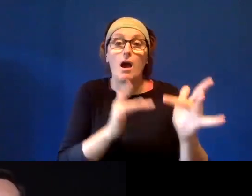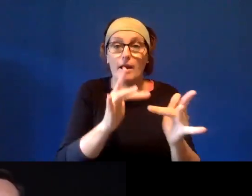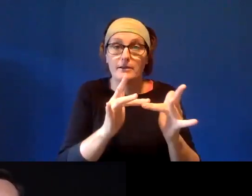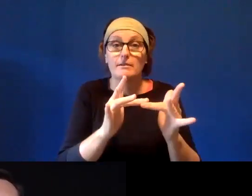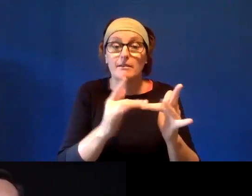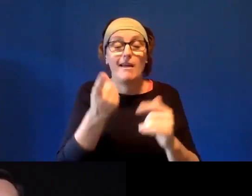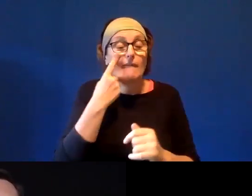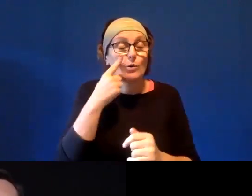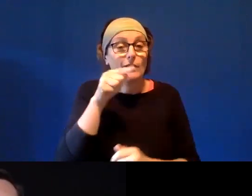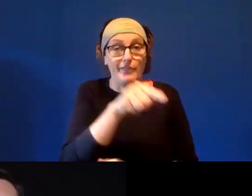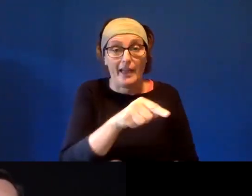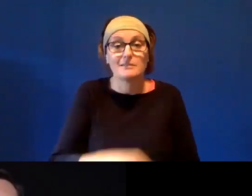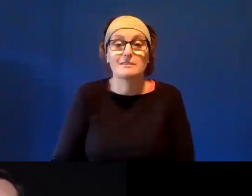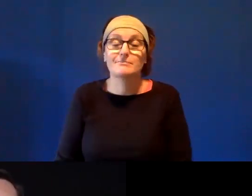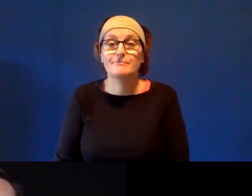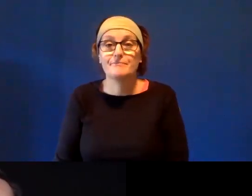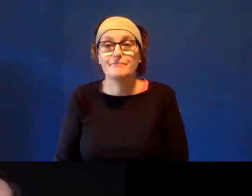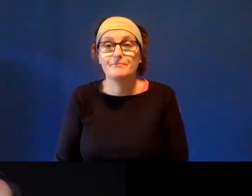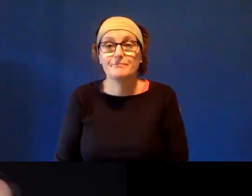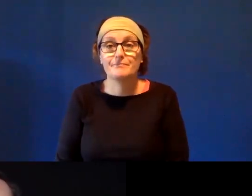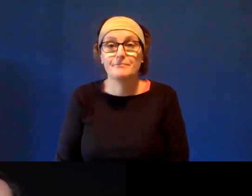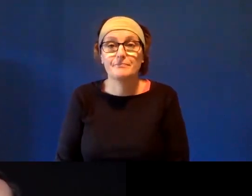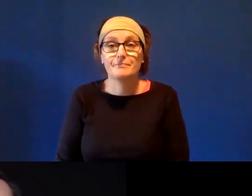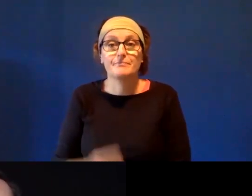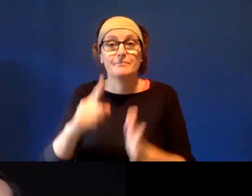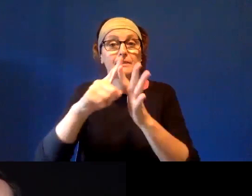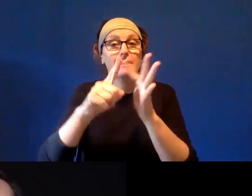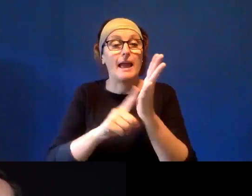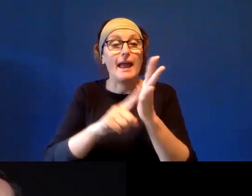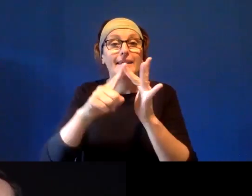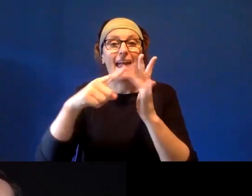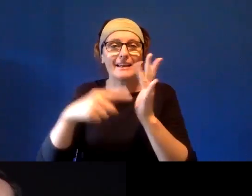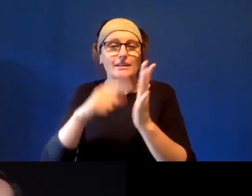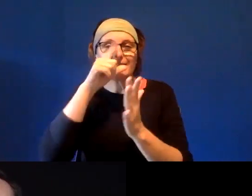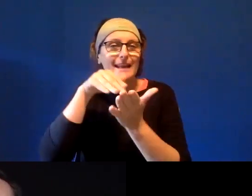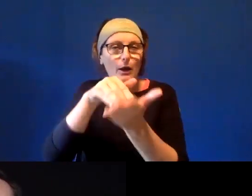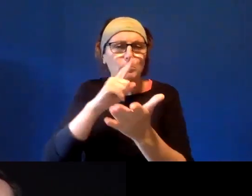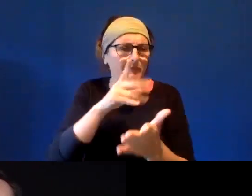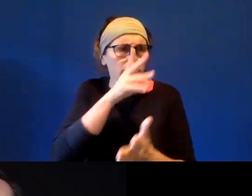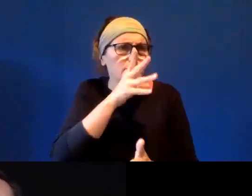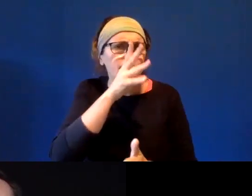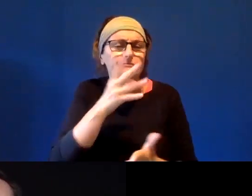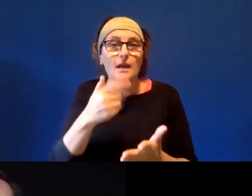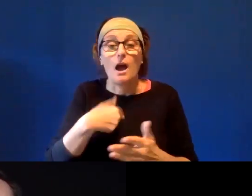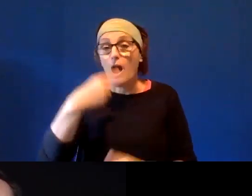30 minutes at lunchtime. Elliott and Syria will be able -- Sarah will be able to point you in that direction.